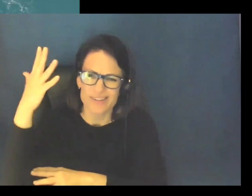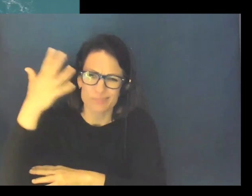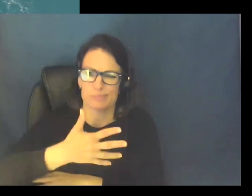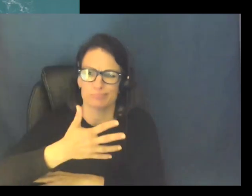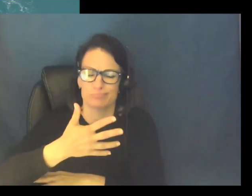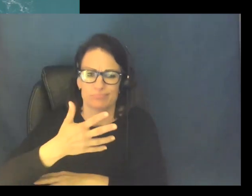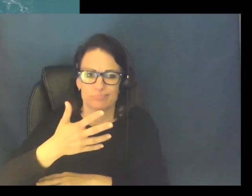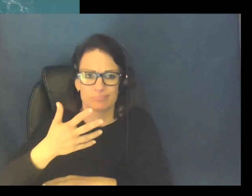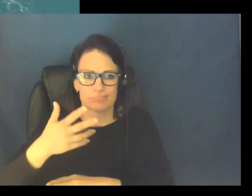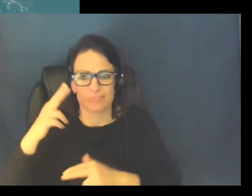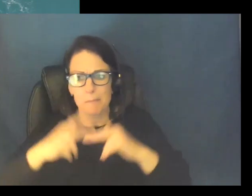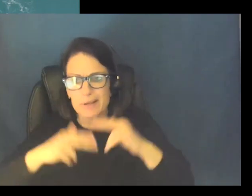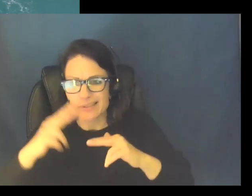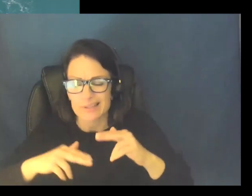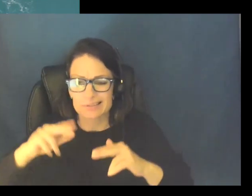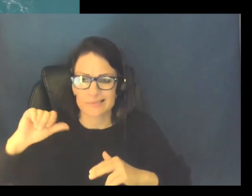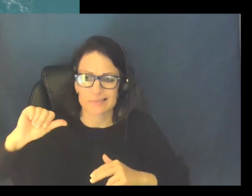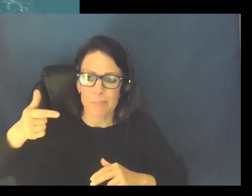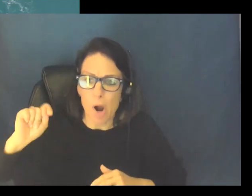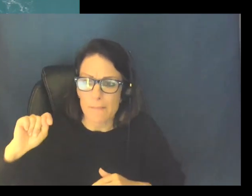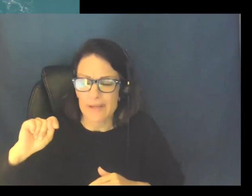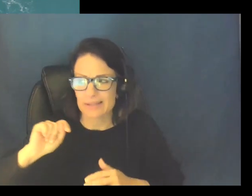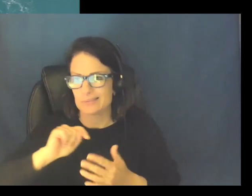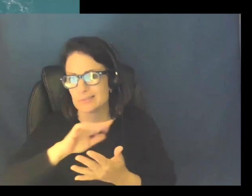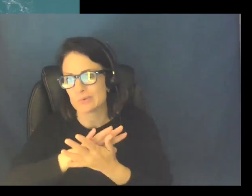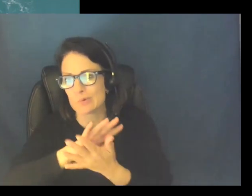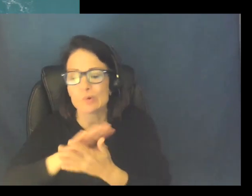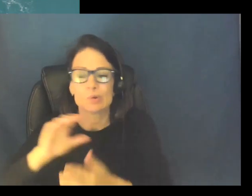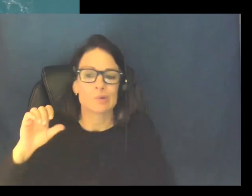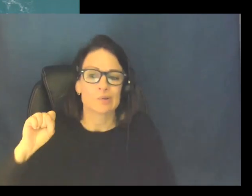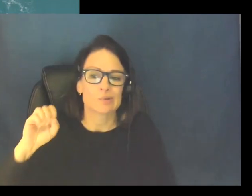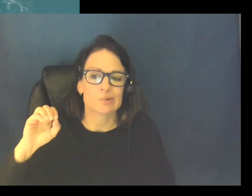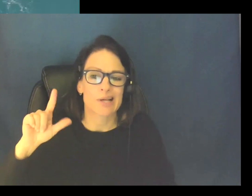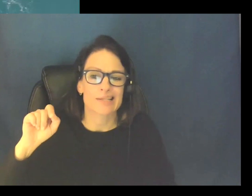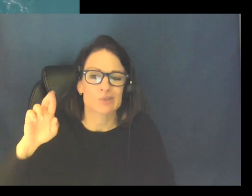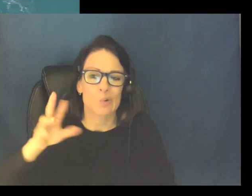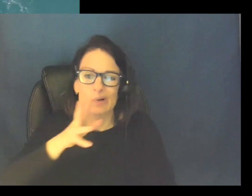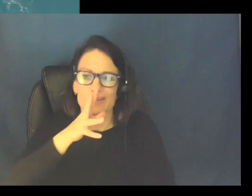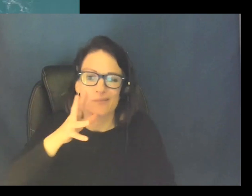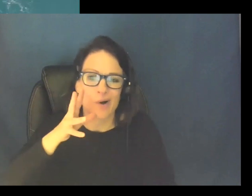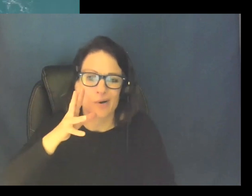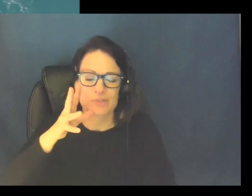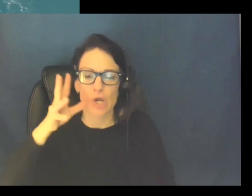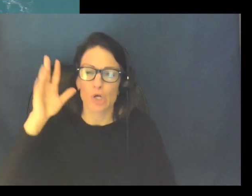Researchers, plant grower, landscapers, educators, and grassroots organizations around the state have started doing this work. And we would all be thrilled to receive support that would enable us to expand our efforts. Please continue to call on us to use our expertise to help guide the implementation of biodiversity conservation it in Massachusetts. Thank you. : Thank you, Amy.